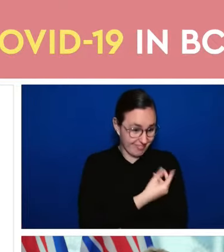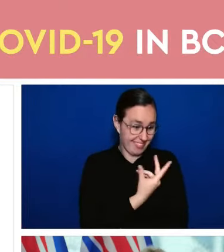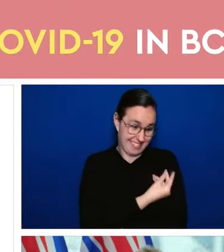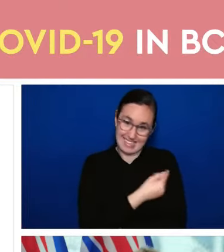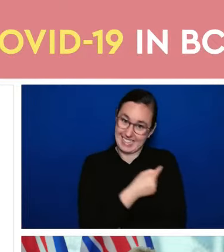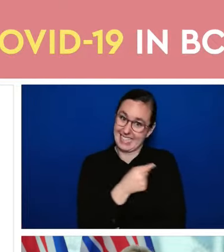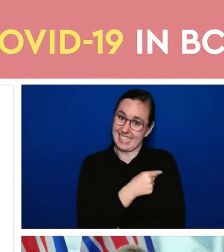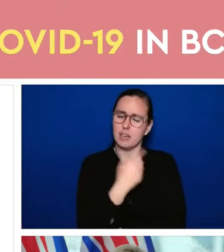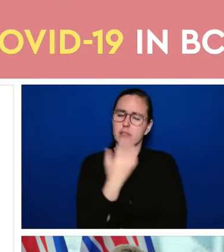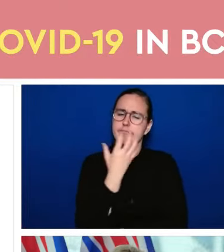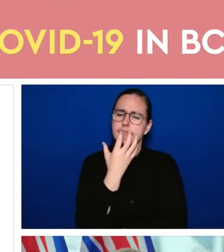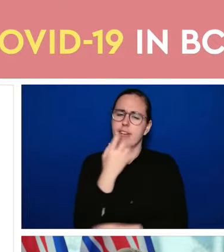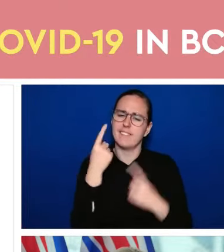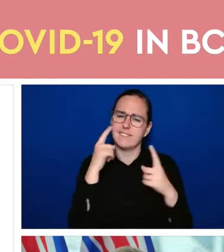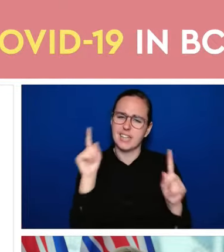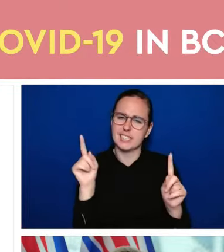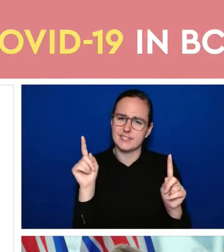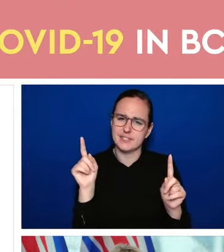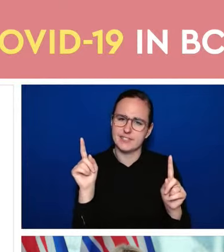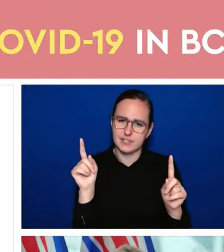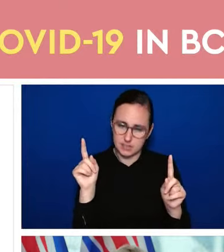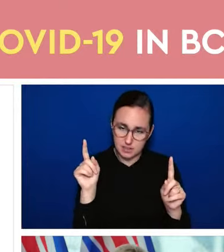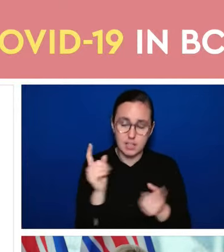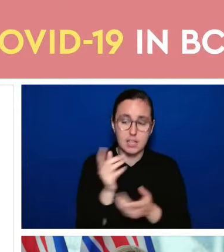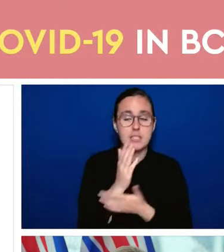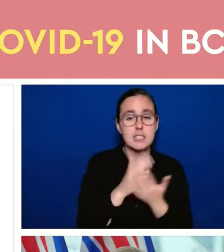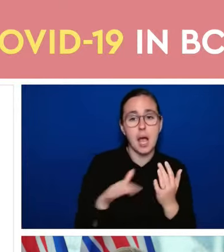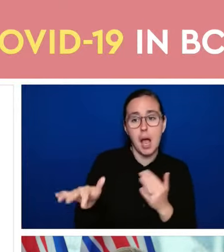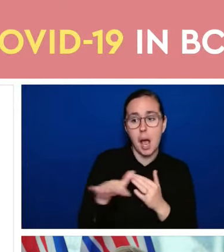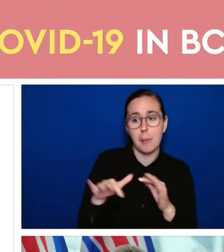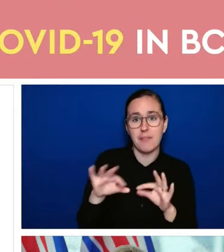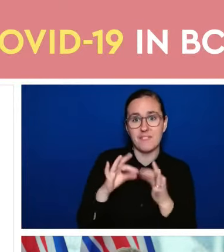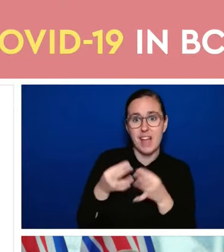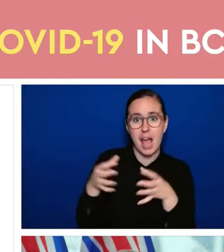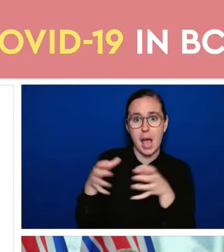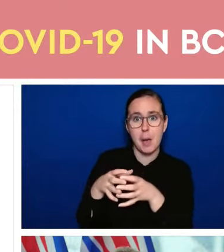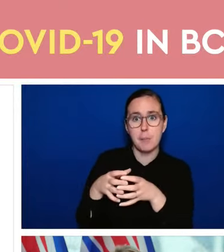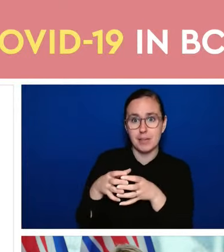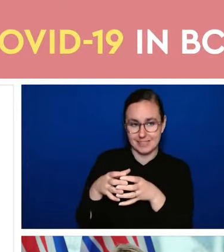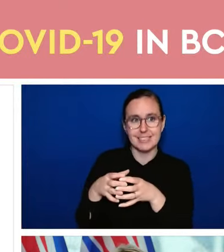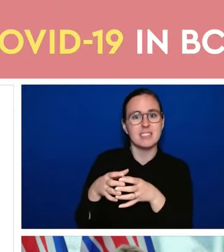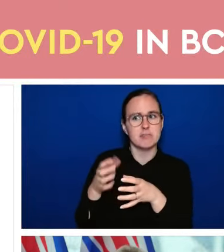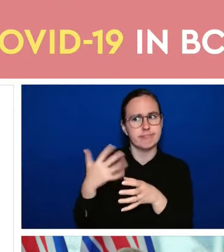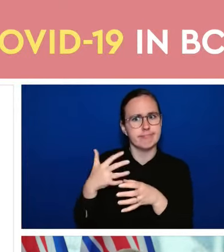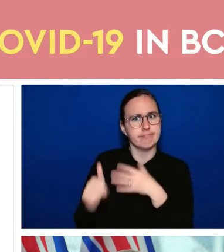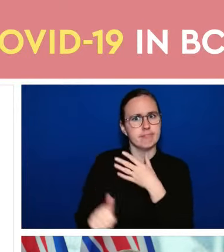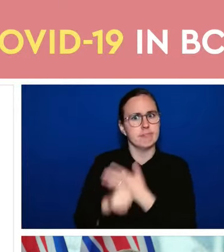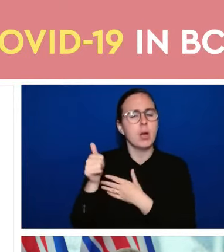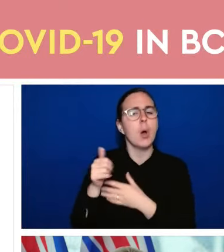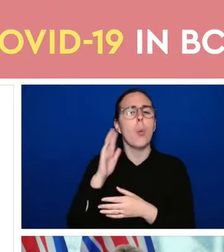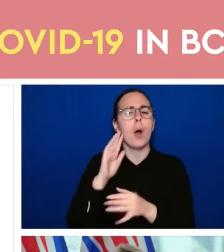with more vulnerable members made shoes and will choose to continue to use additional